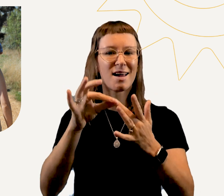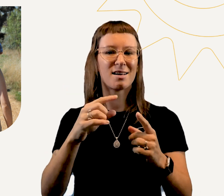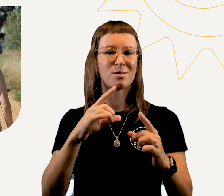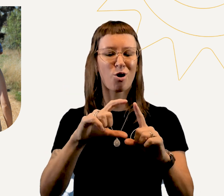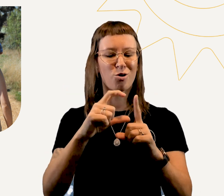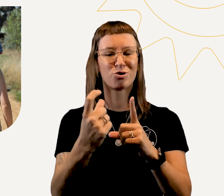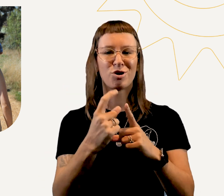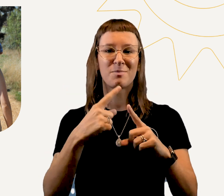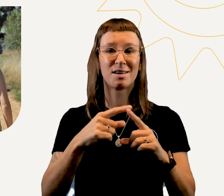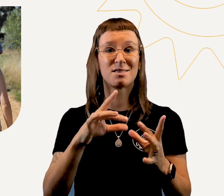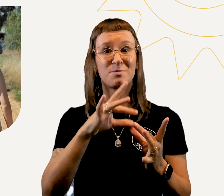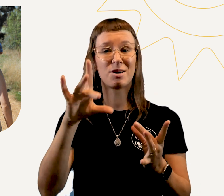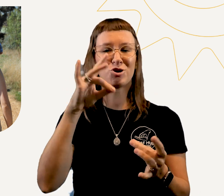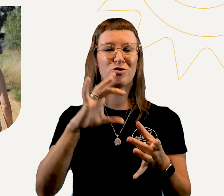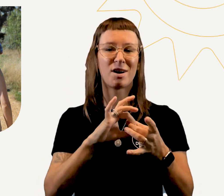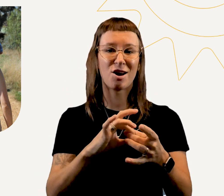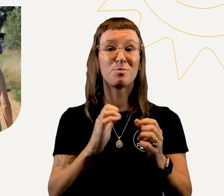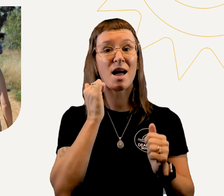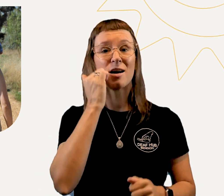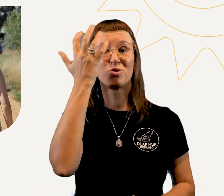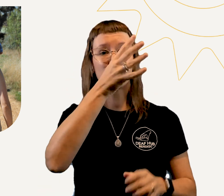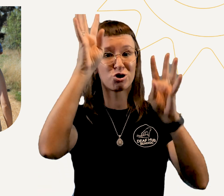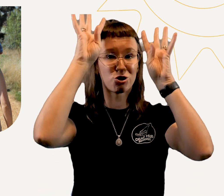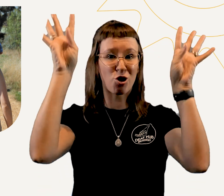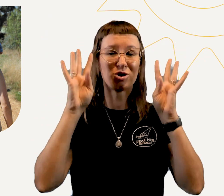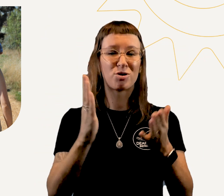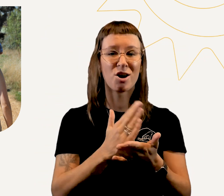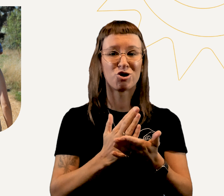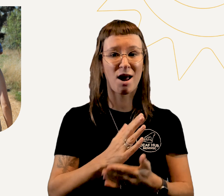relationship that Aboriginal and Torres Strait Islander peoples share with the lands,